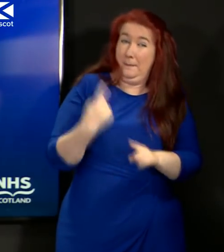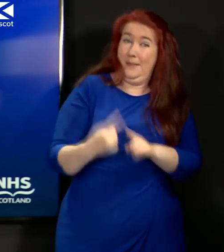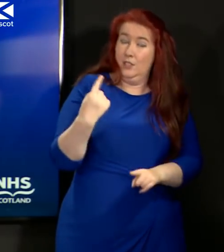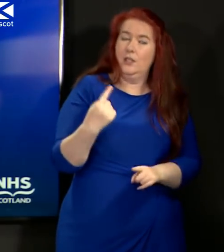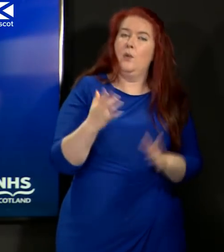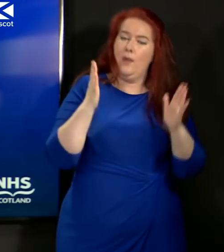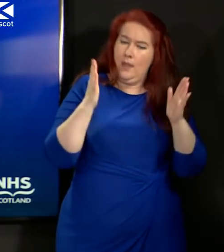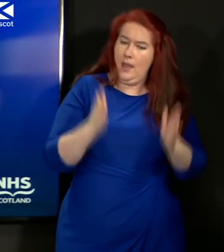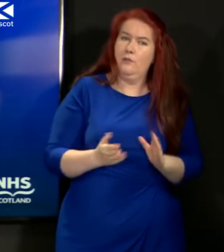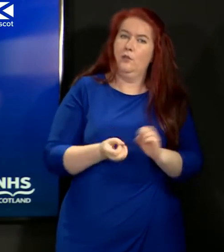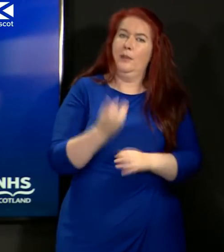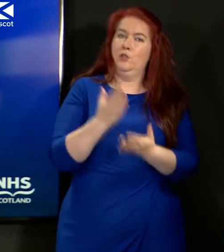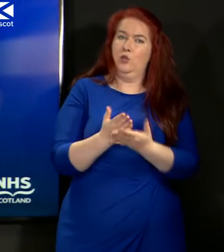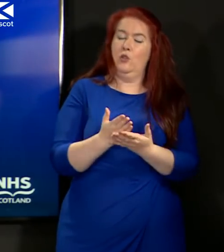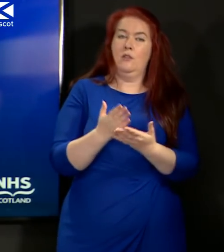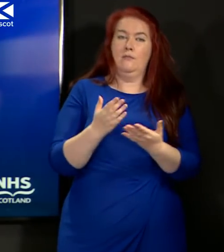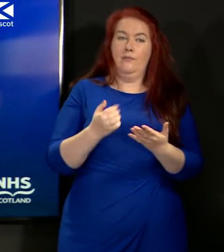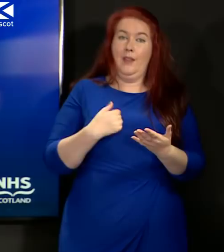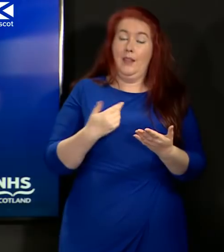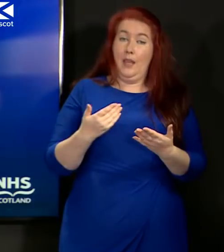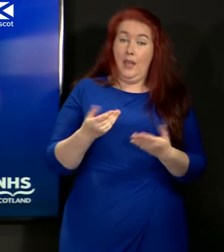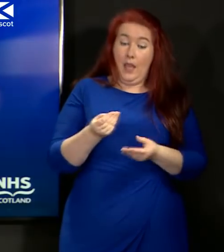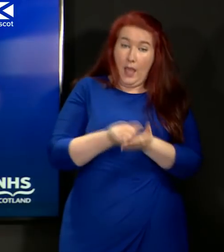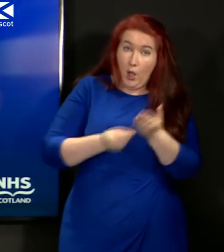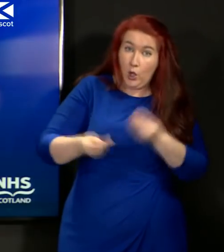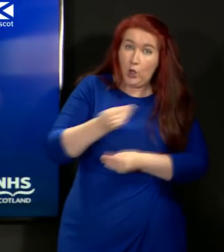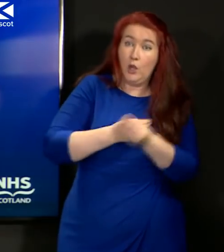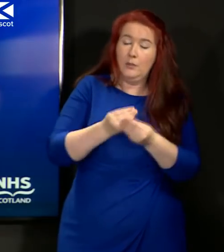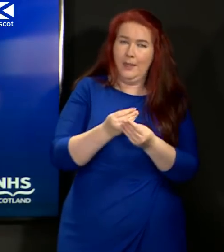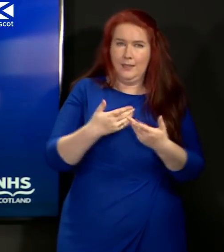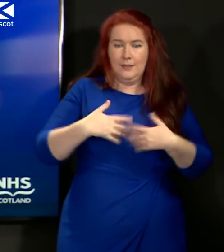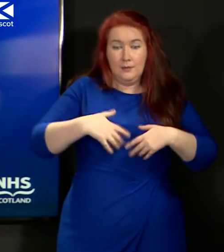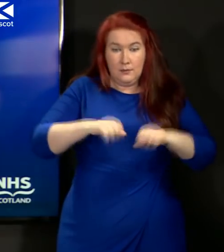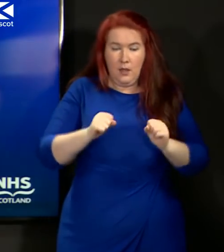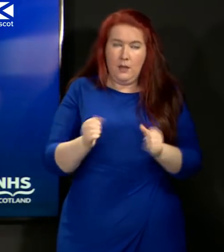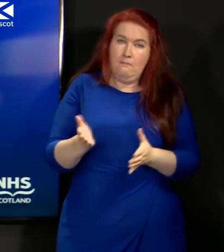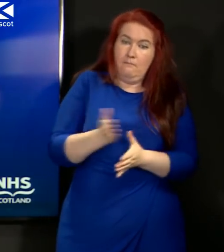there is an easing of the economy that is sustainable and supportive. So for example,